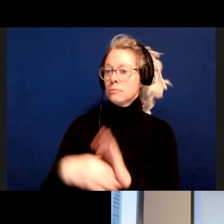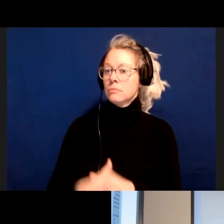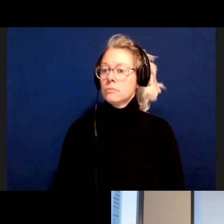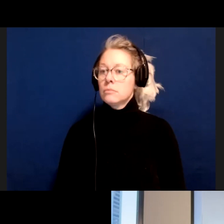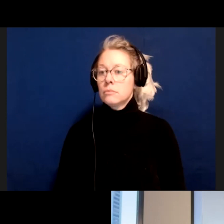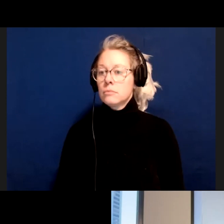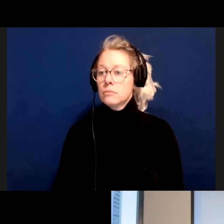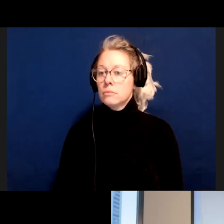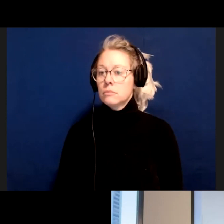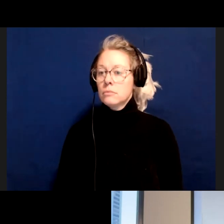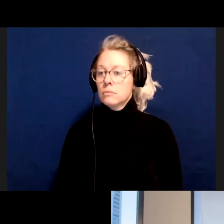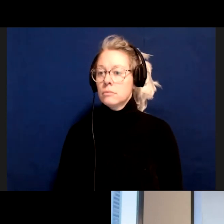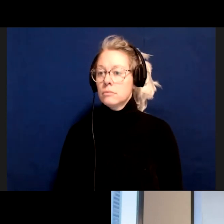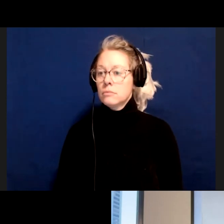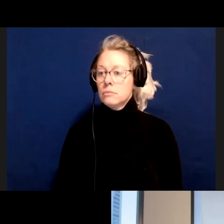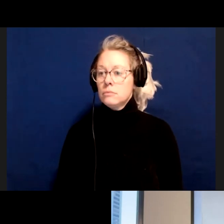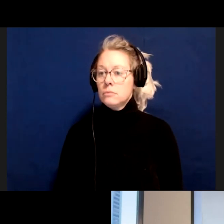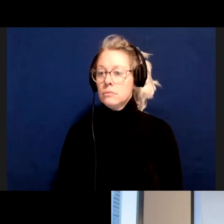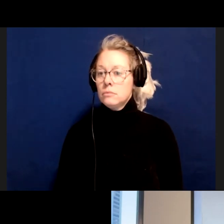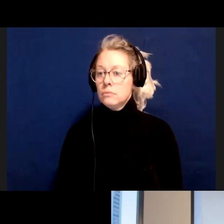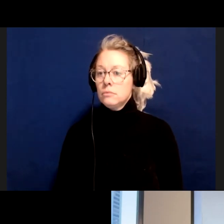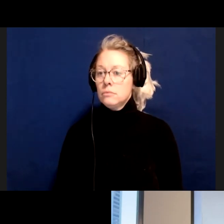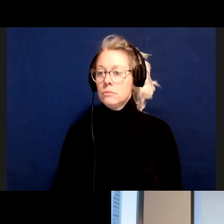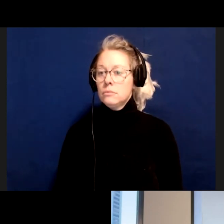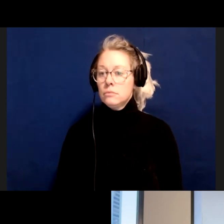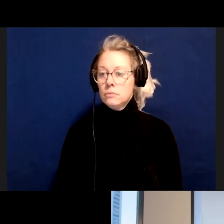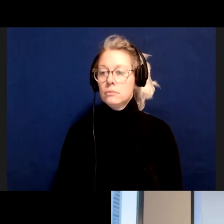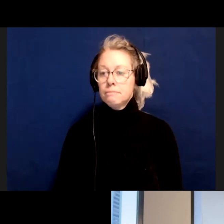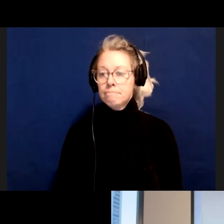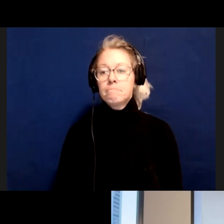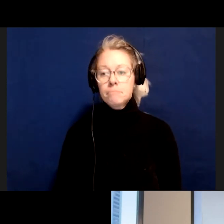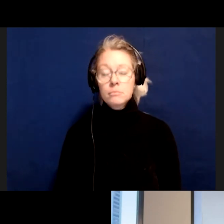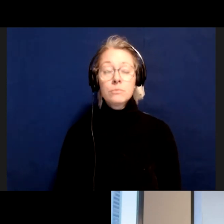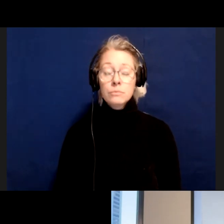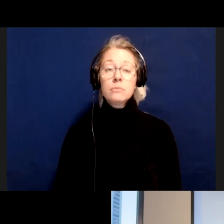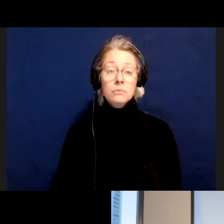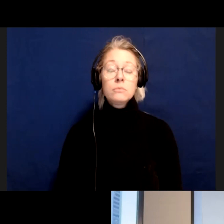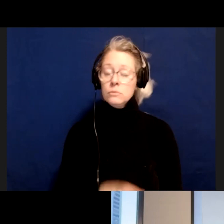in the webinar chat. Absolutely Rebecca. The amount of information and the length of grant